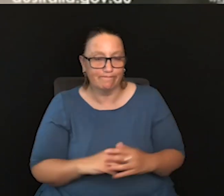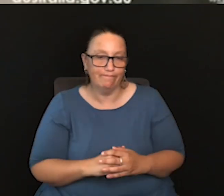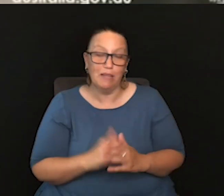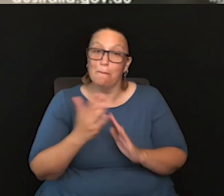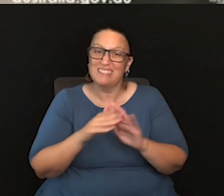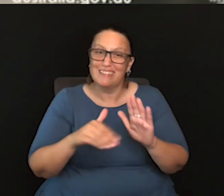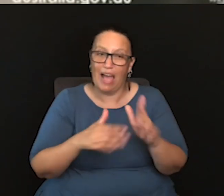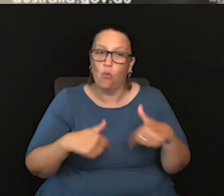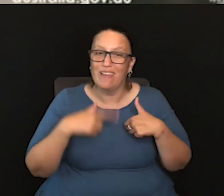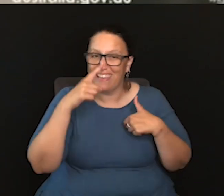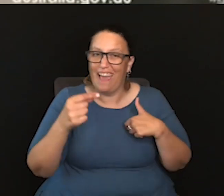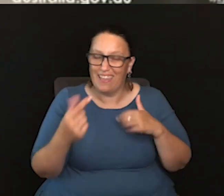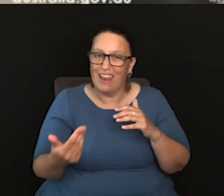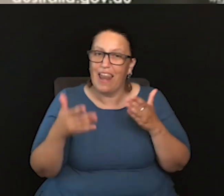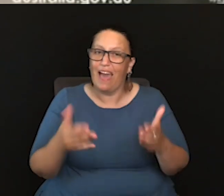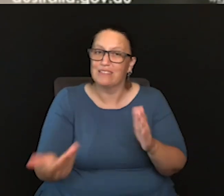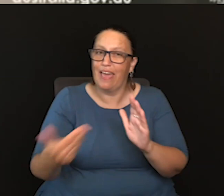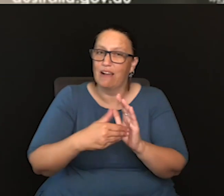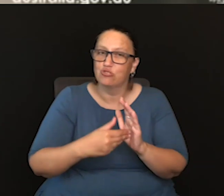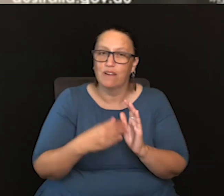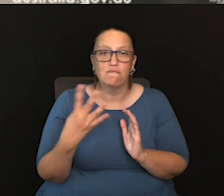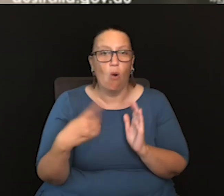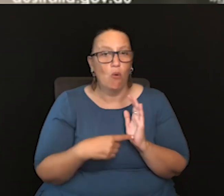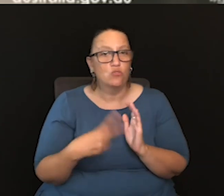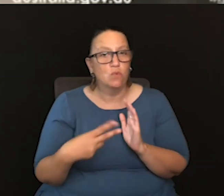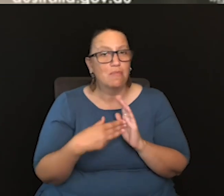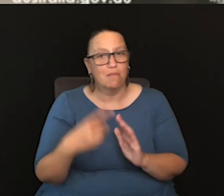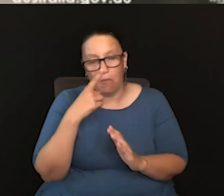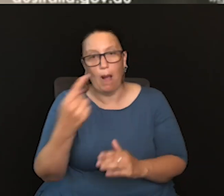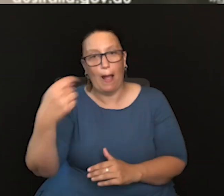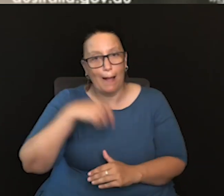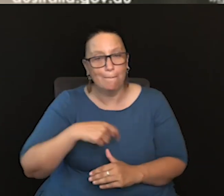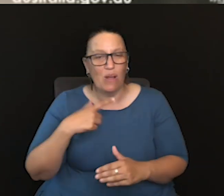we're in a position to be able to move now to an extra 4.2 million people who are eligible